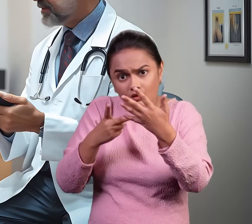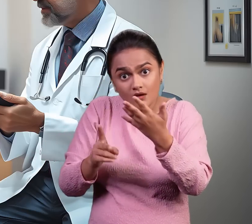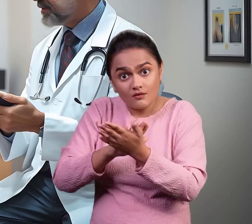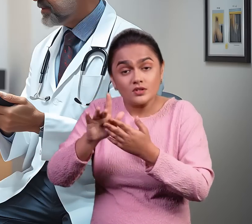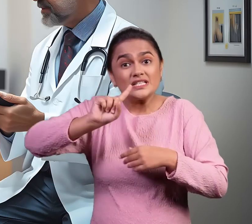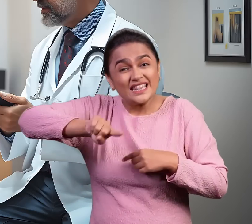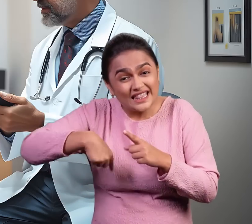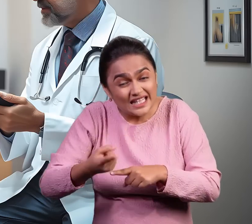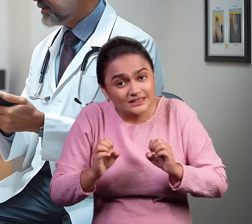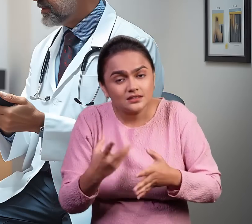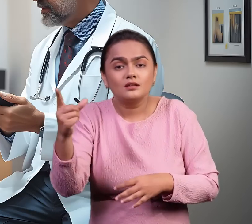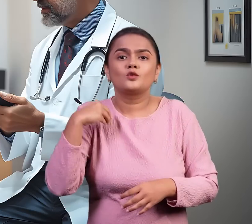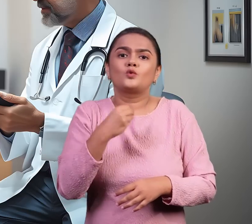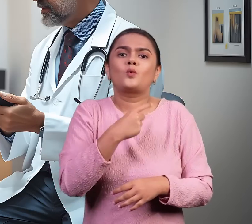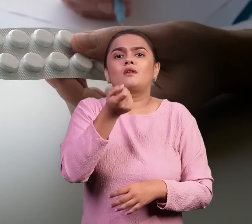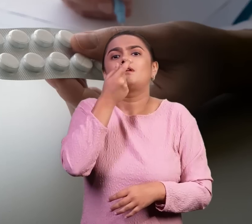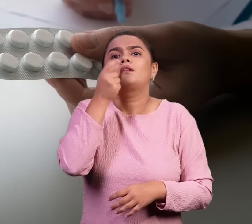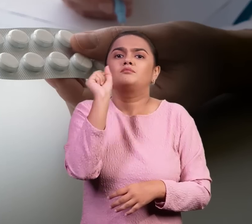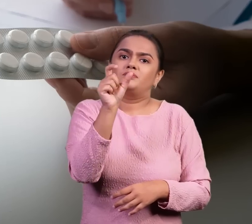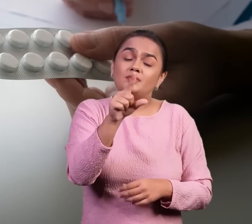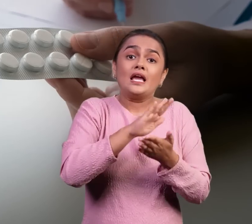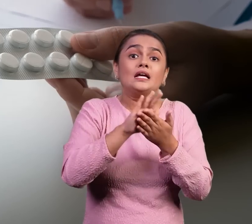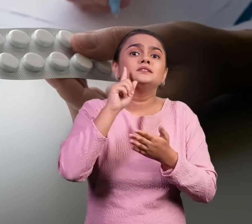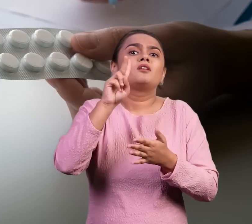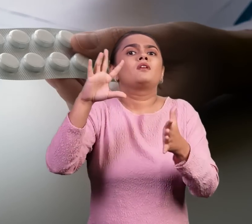After that, the doctor will begin HIV treatment.